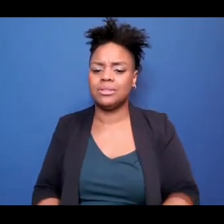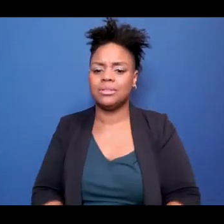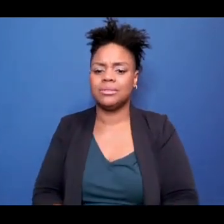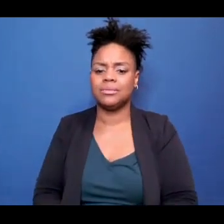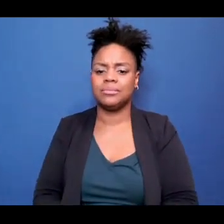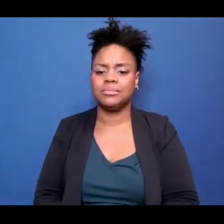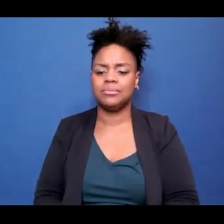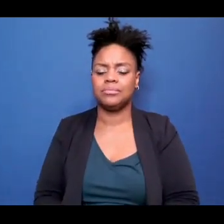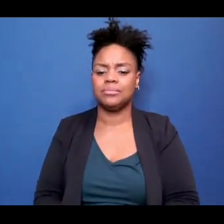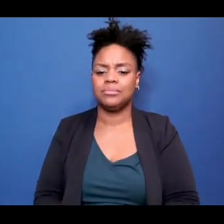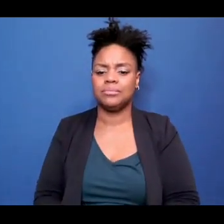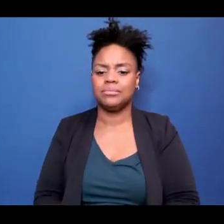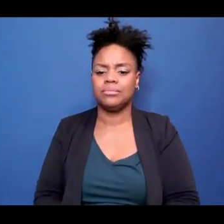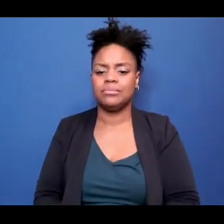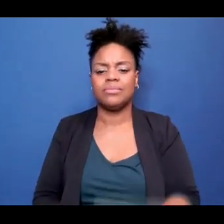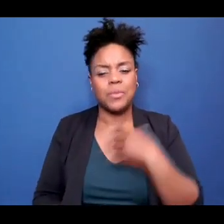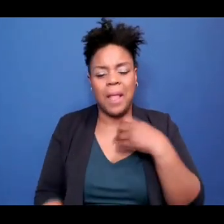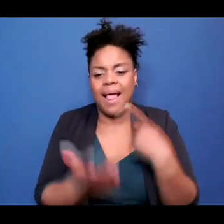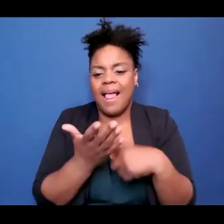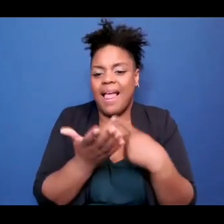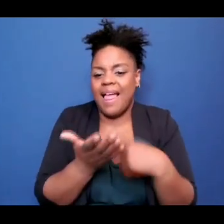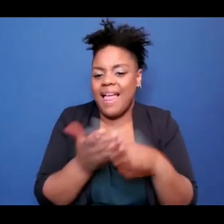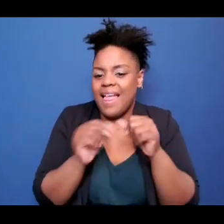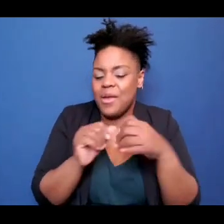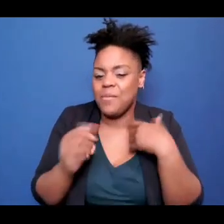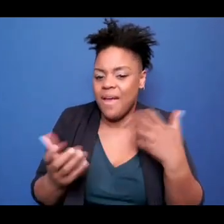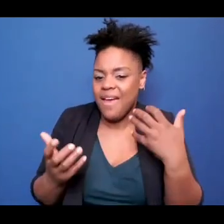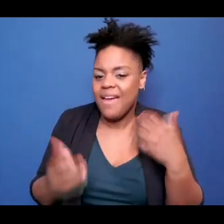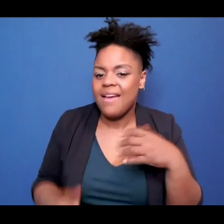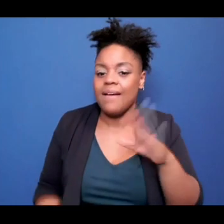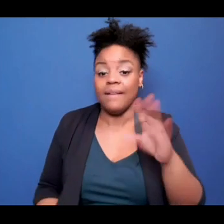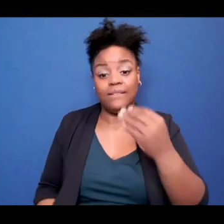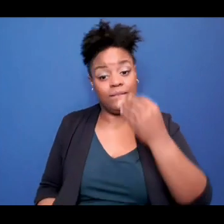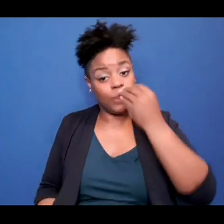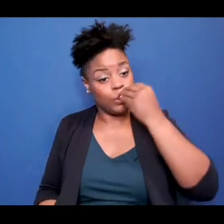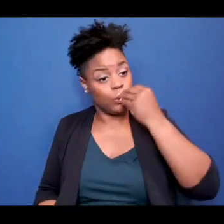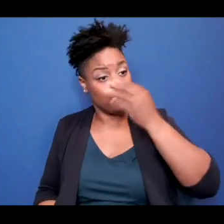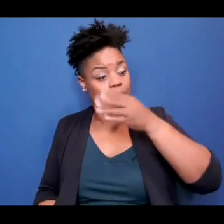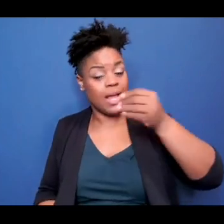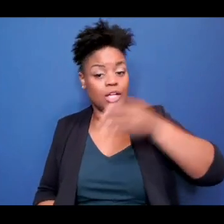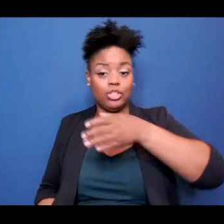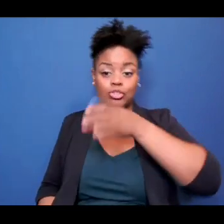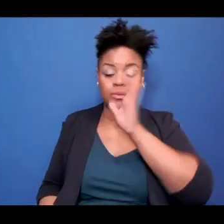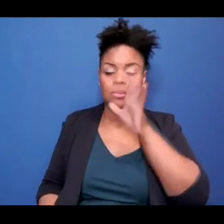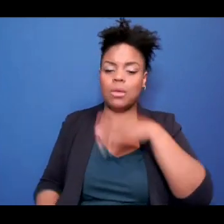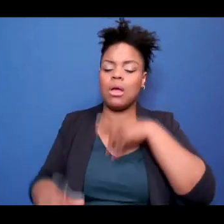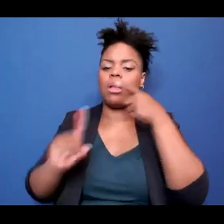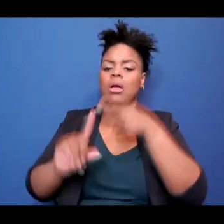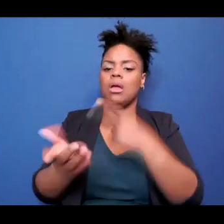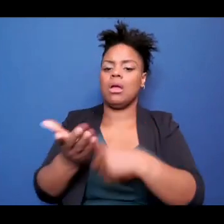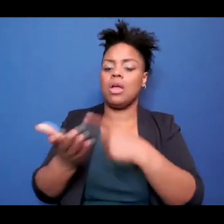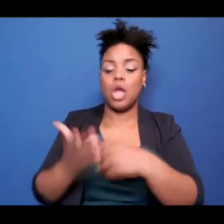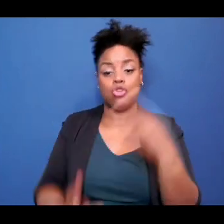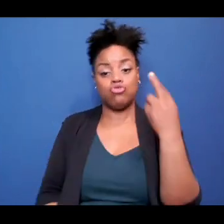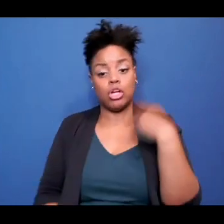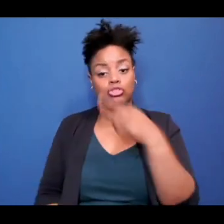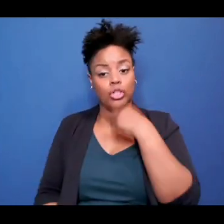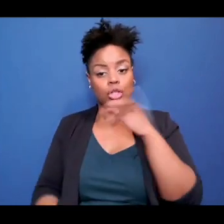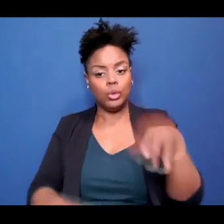SO I WANT TO CONTINUE WITH THIS THEME OF FOOD AND DRINK BUT IN A QUITE DIFFERENT VEIN. SO HERE I'M GOING TO DISCUSS